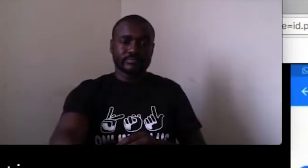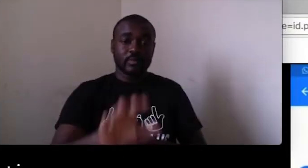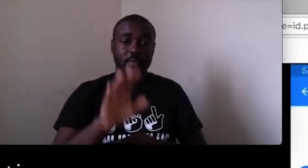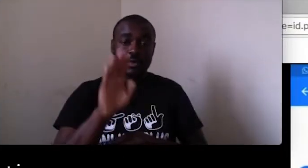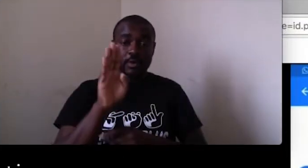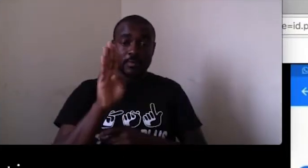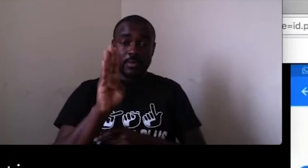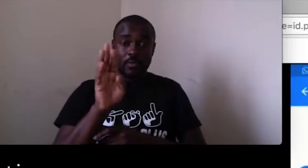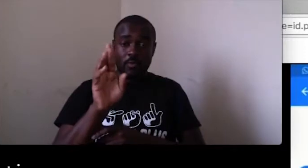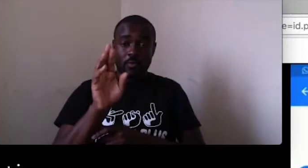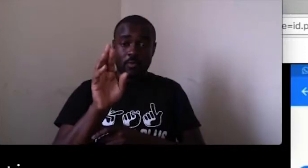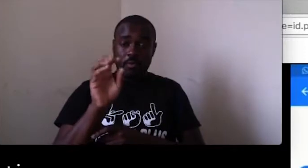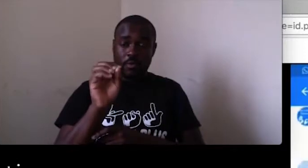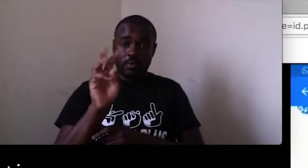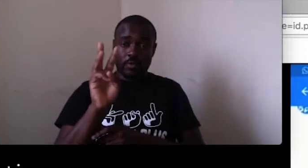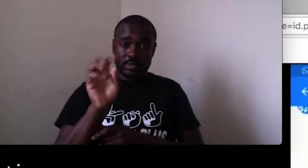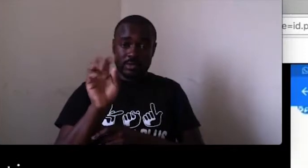and how to browse the dictionary